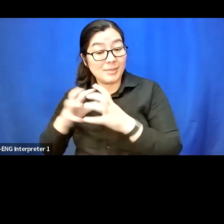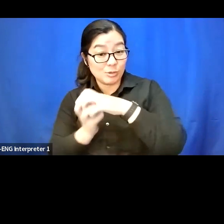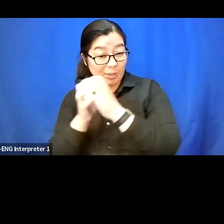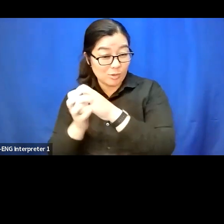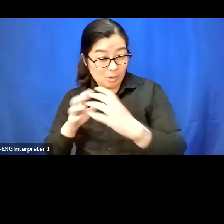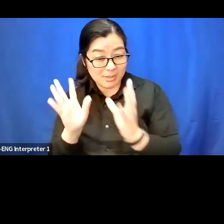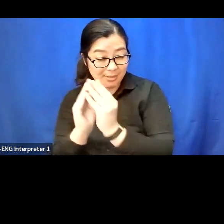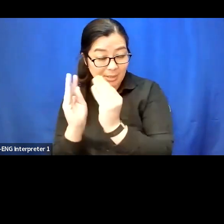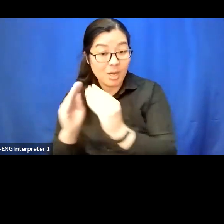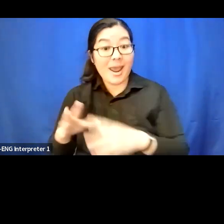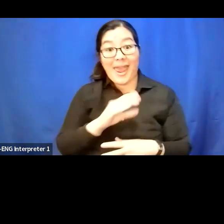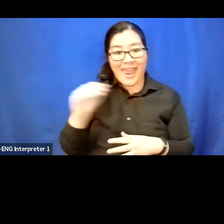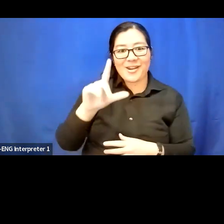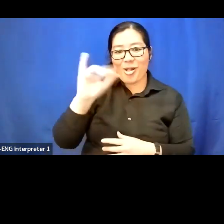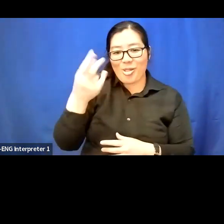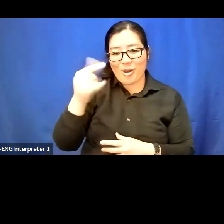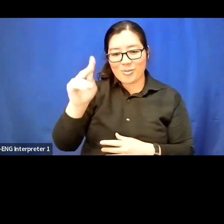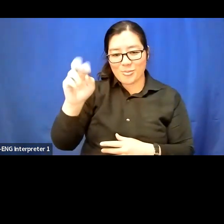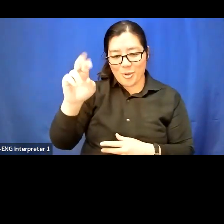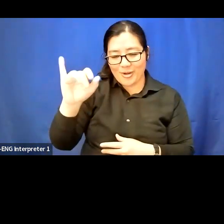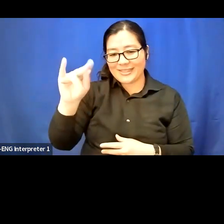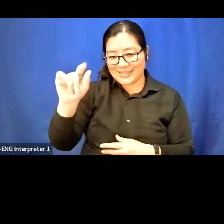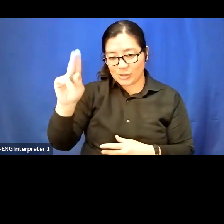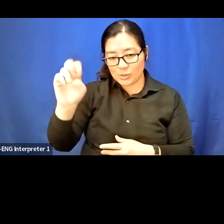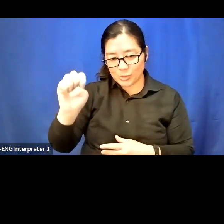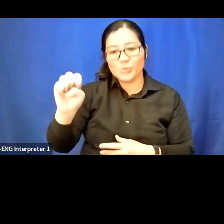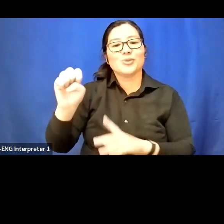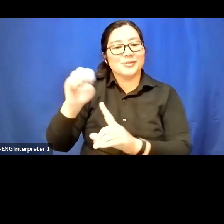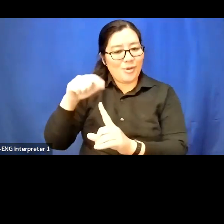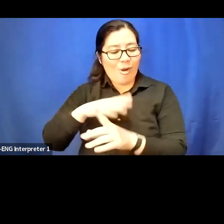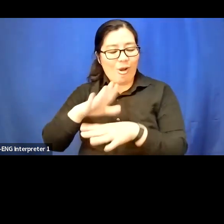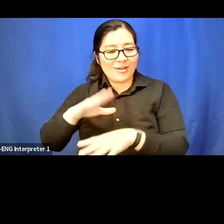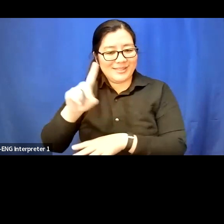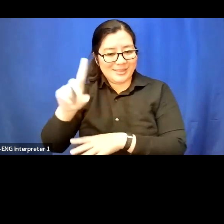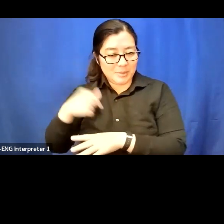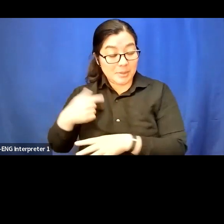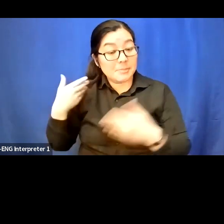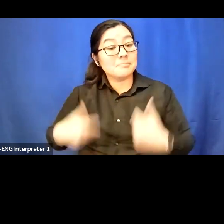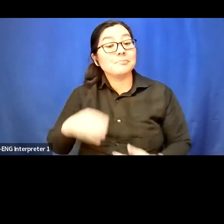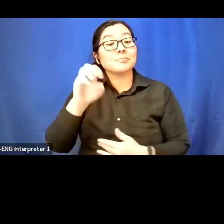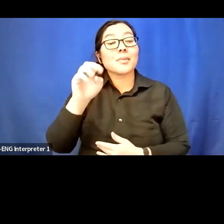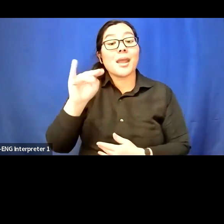at San Francisco State University. My name is Emily Beitiks, and I'm the interim director here.